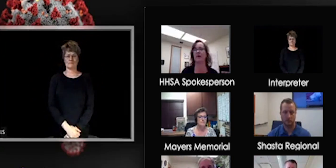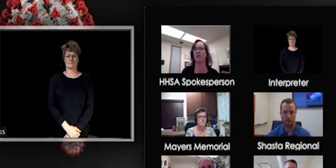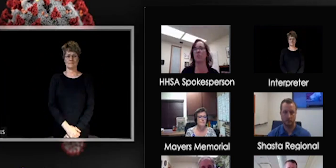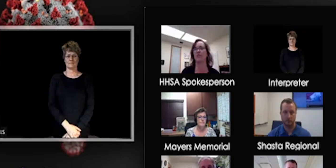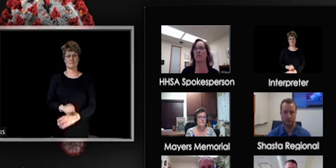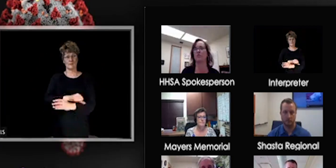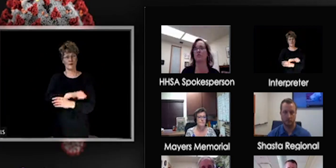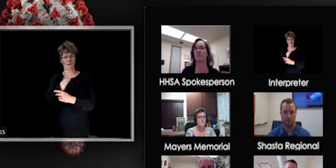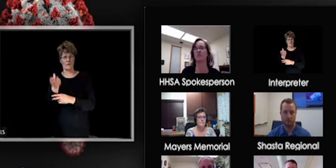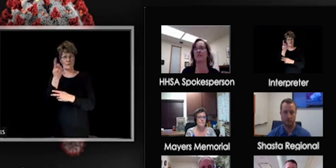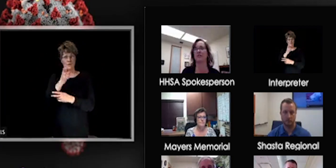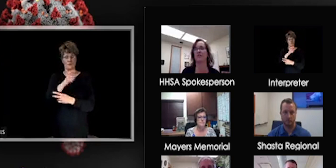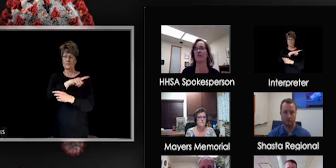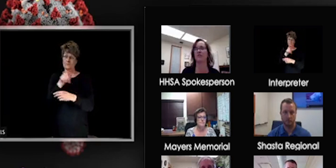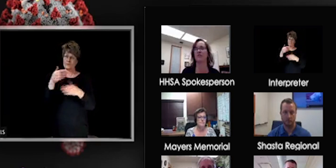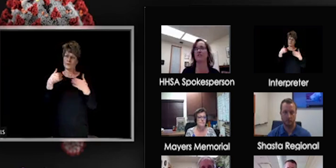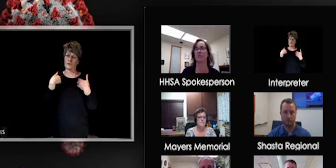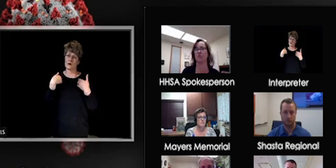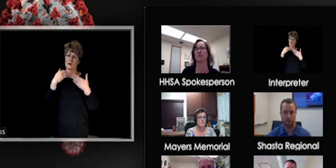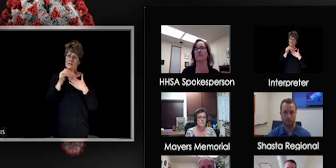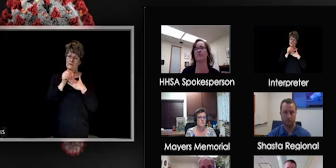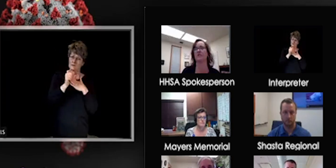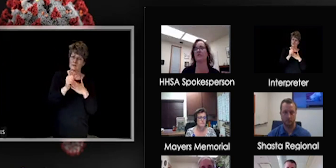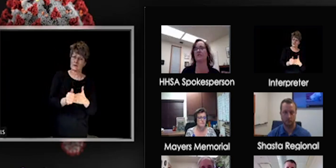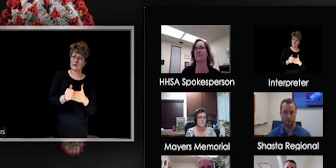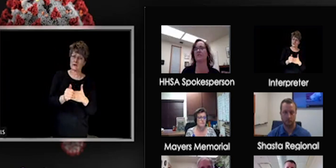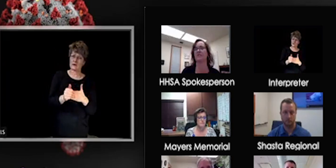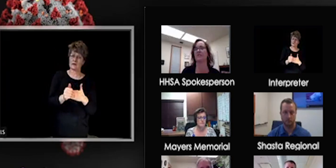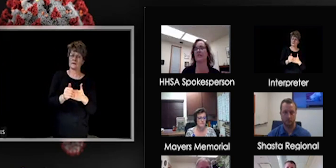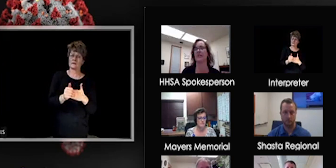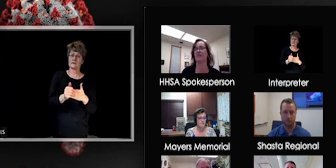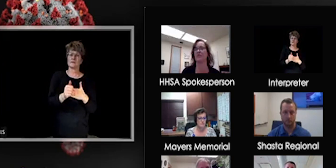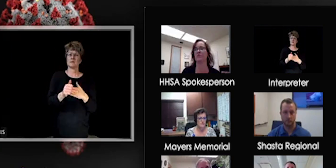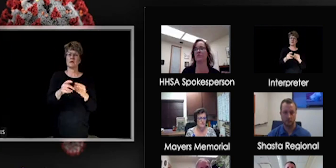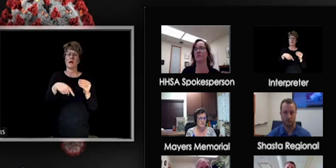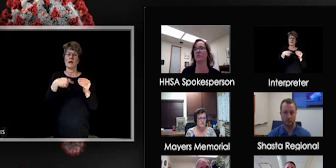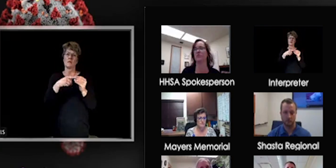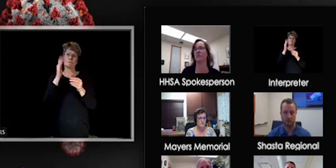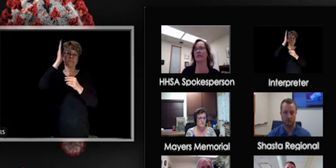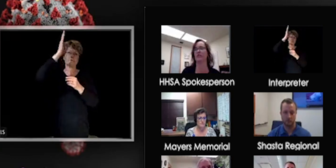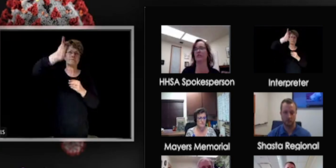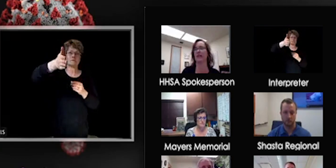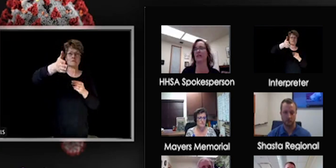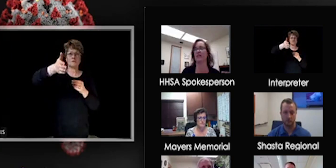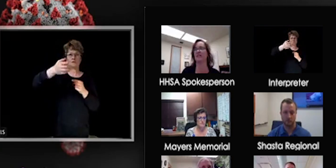for the return to play for youth sport, specifically outdoor sports, and what will that look like